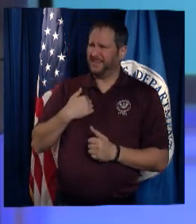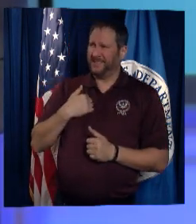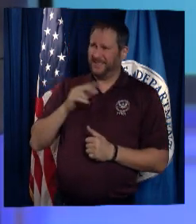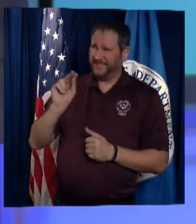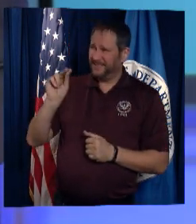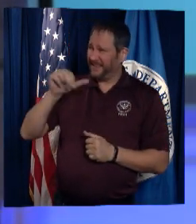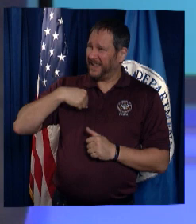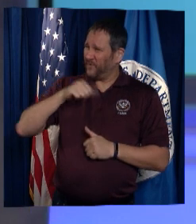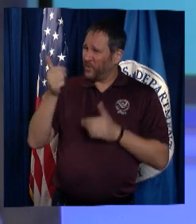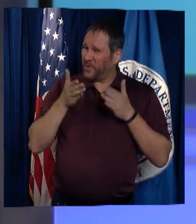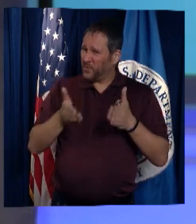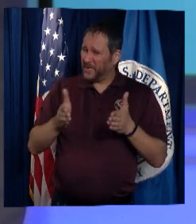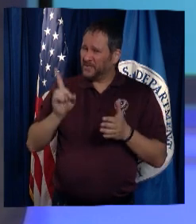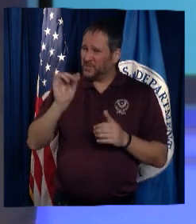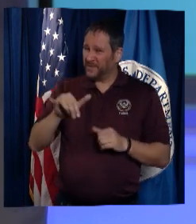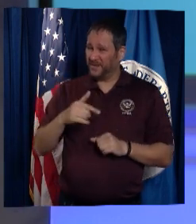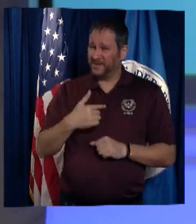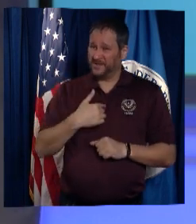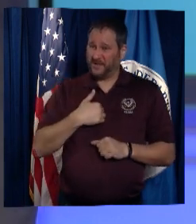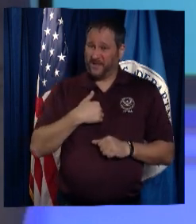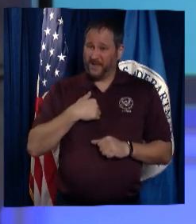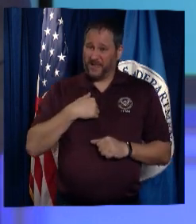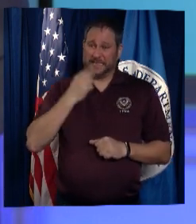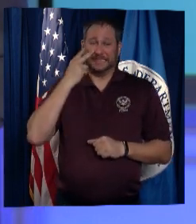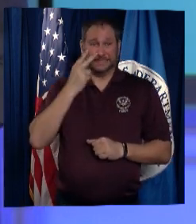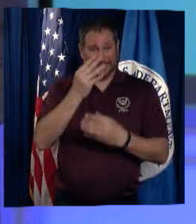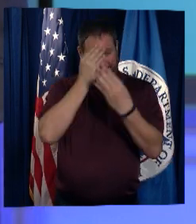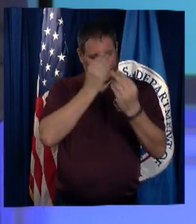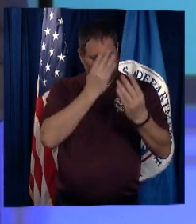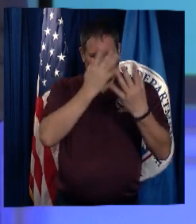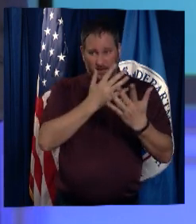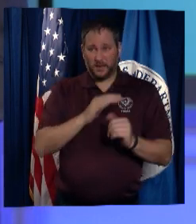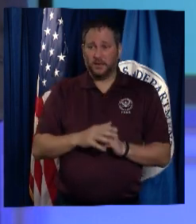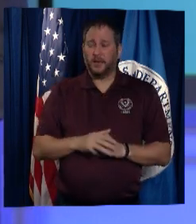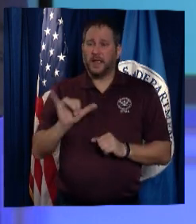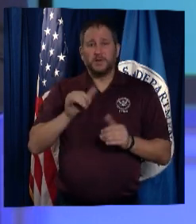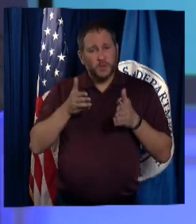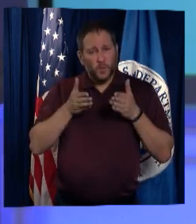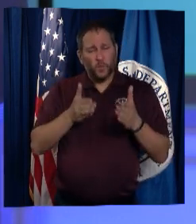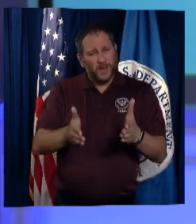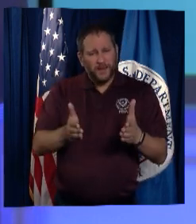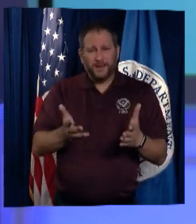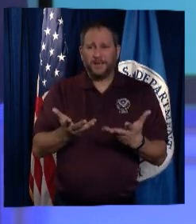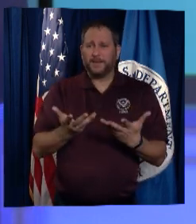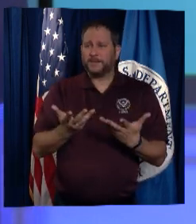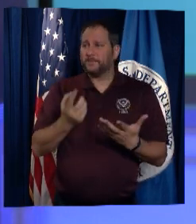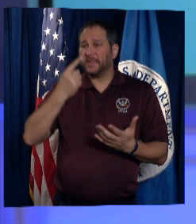voluntary community to come to the table and say, we have this thing of value, you